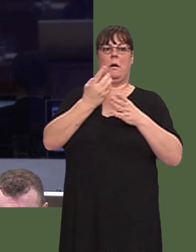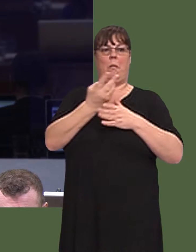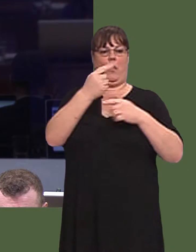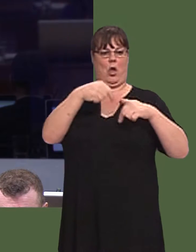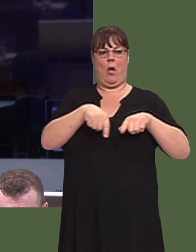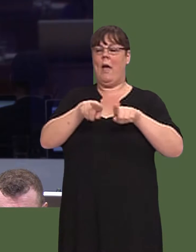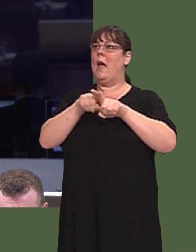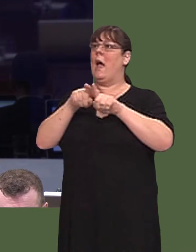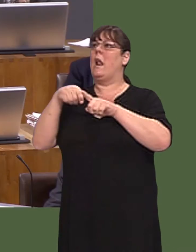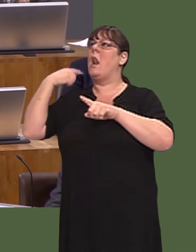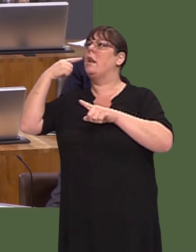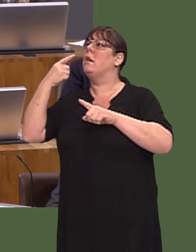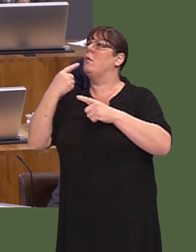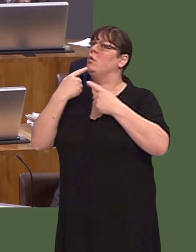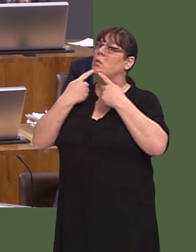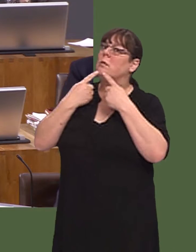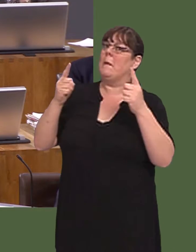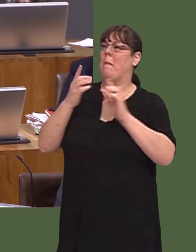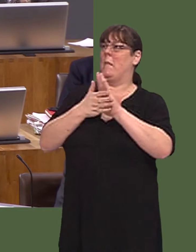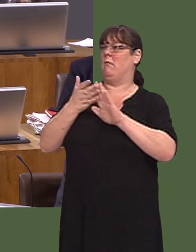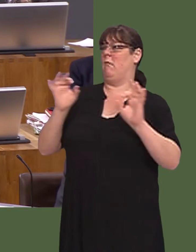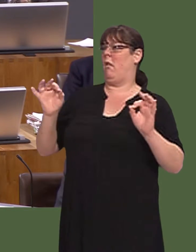shadow Chancellor, John McDonnell, are empty words.